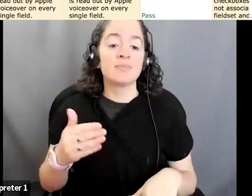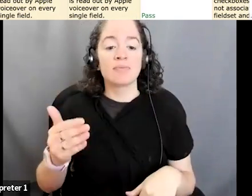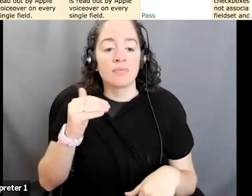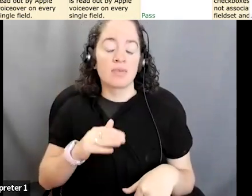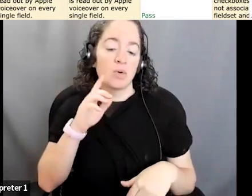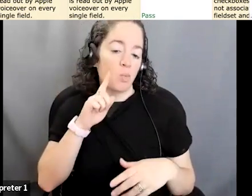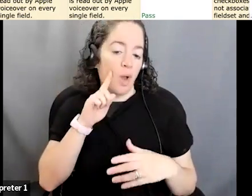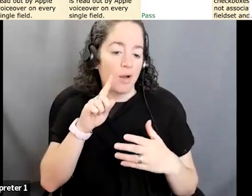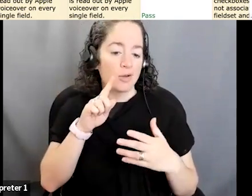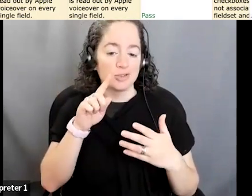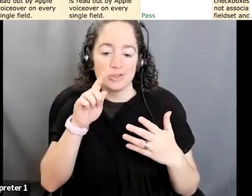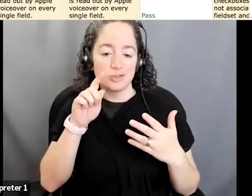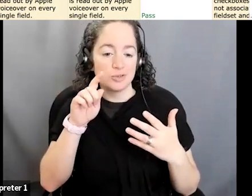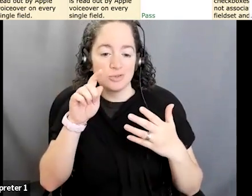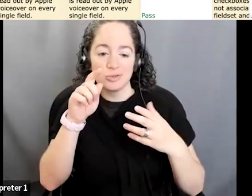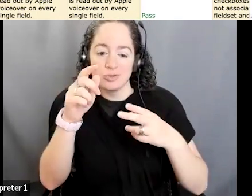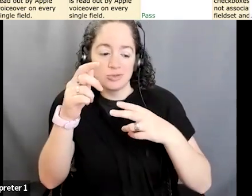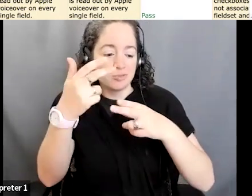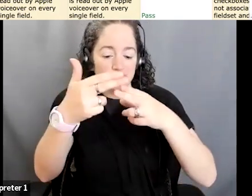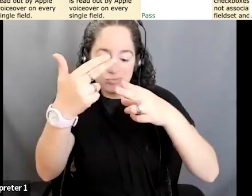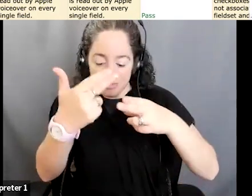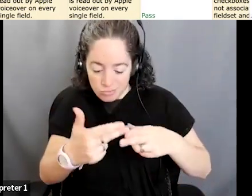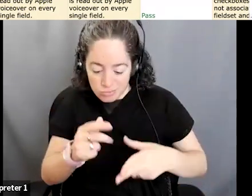criteria that showed up as common errors.